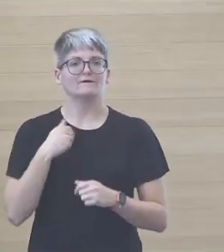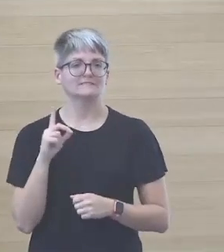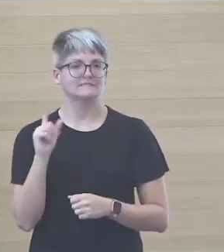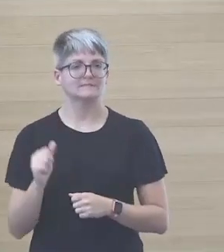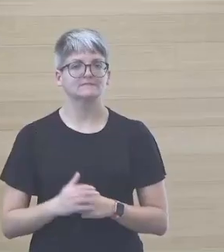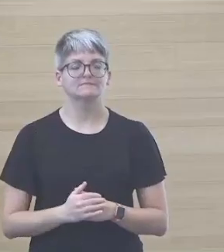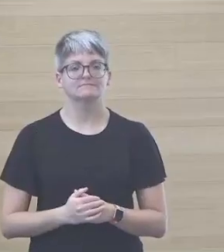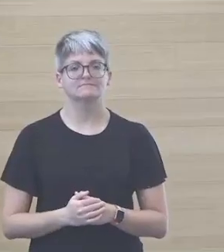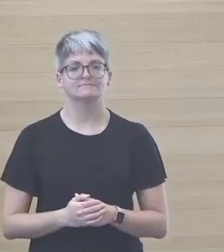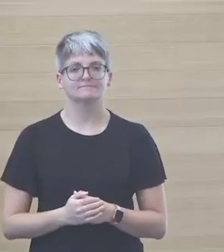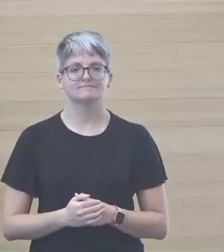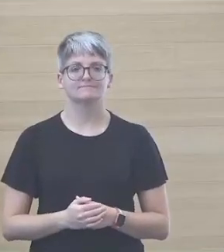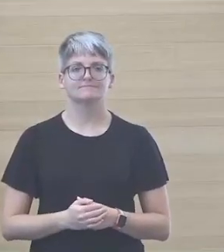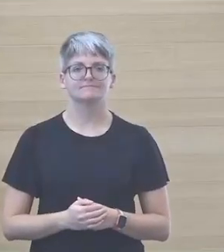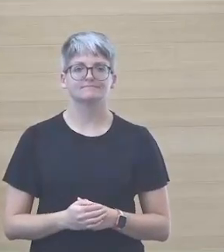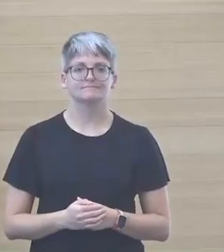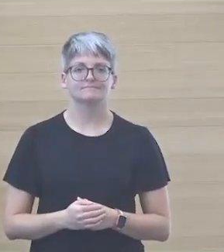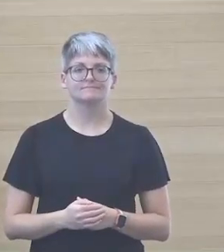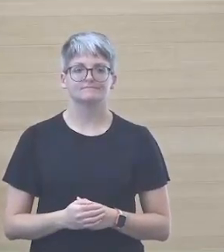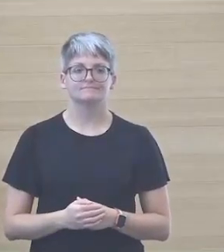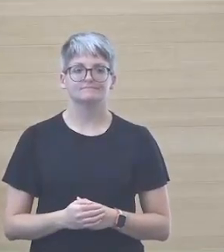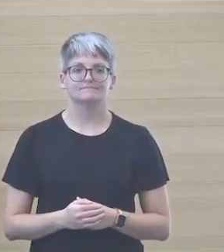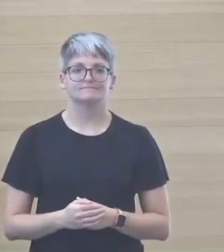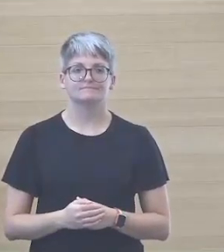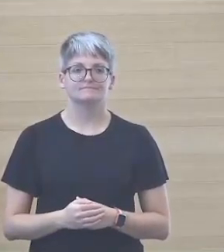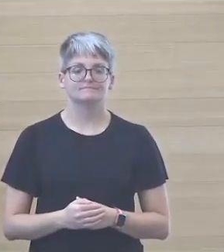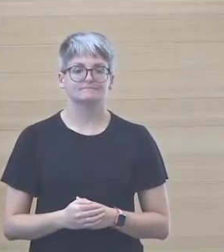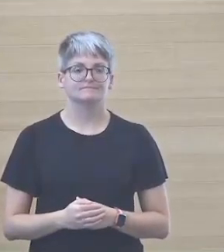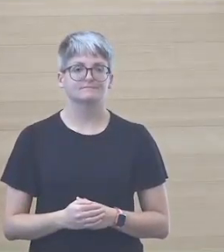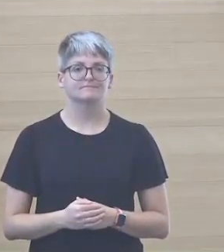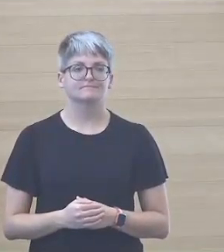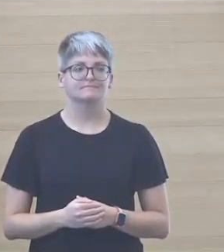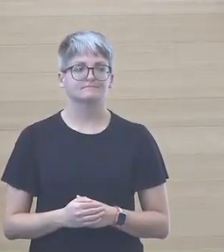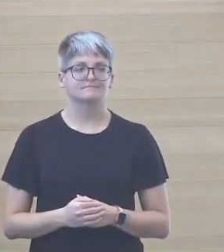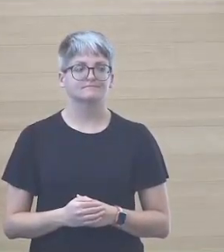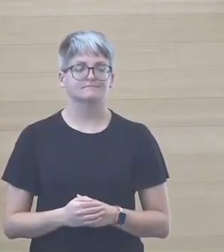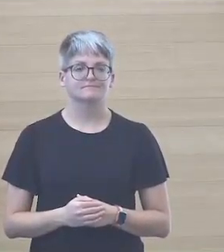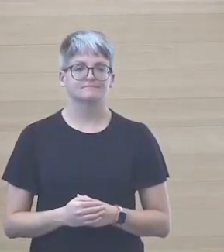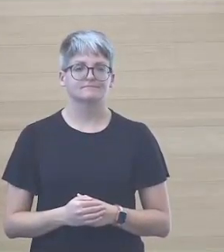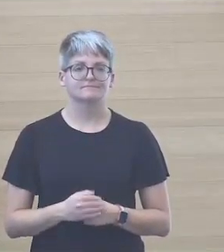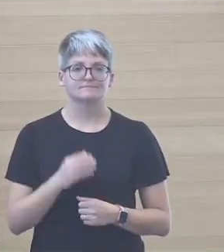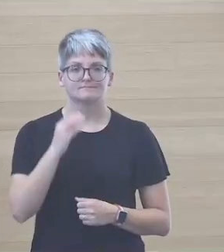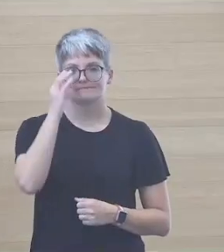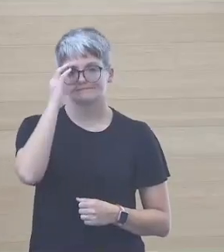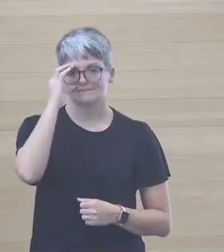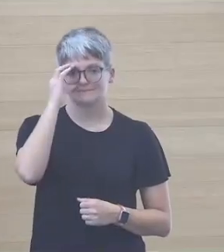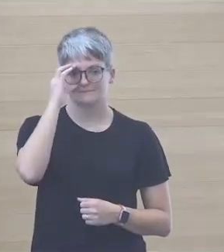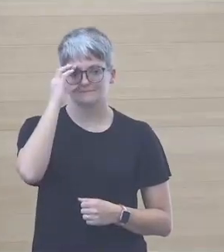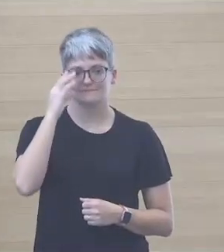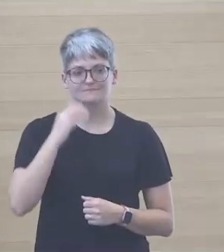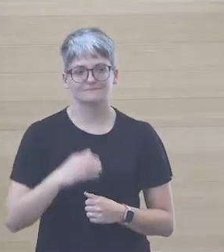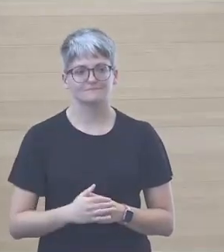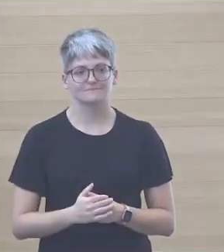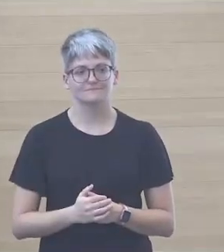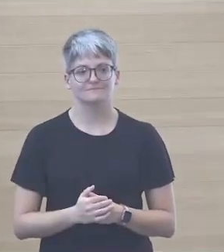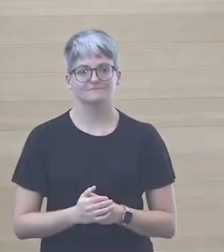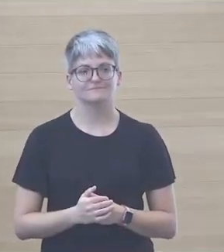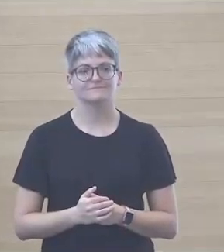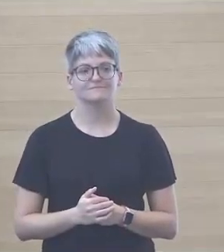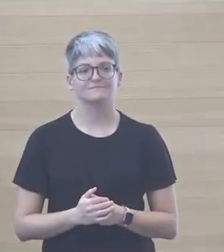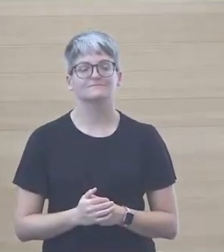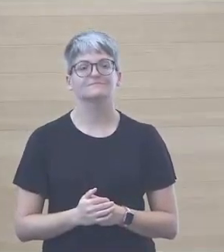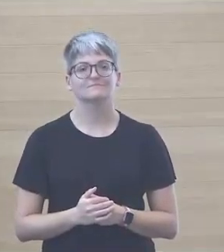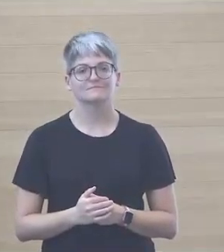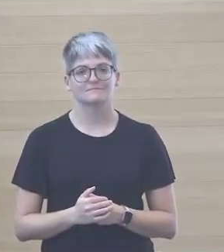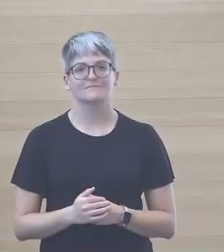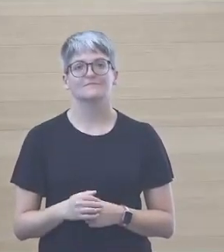Nice, so in third place, we got Laurin.